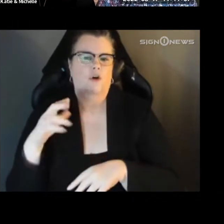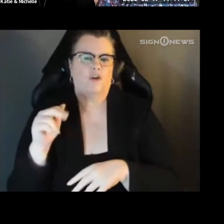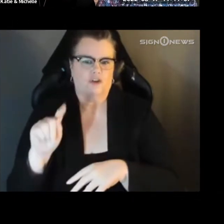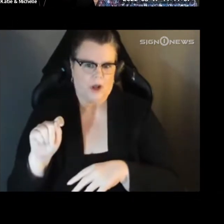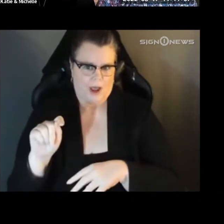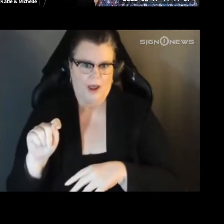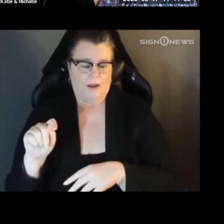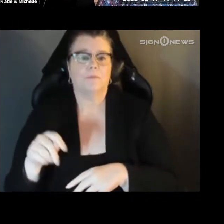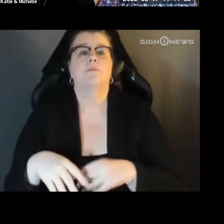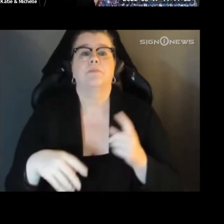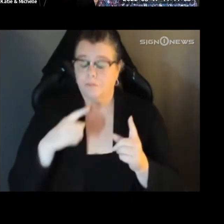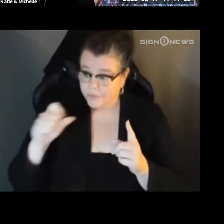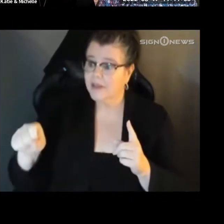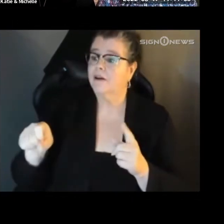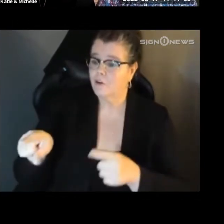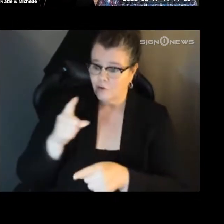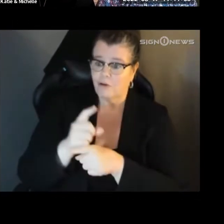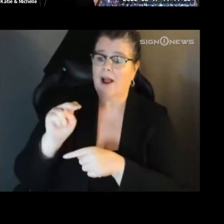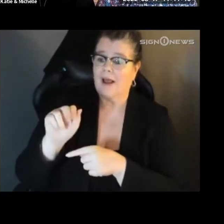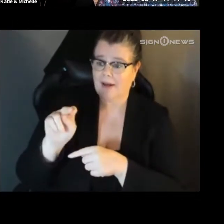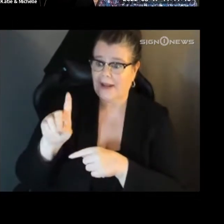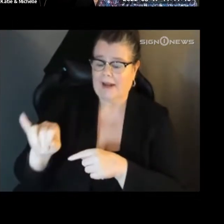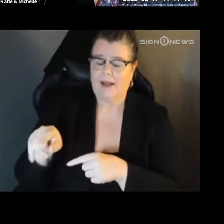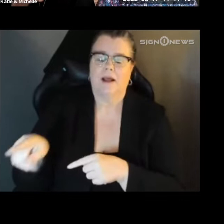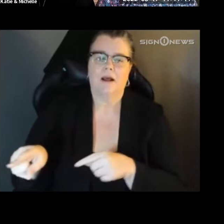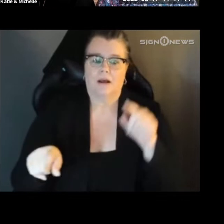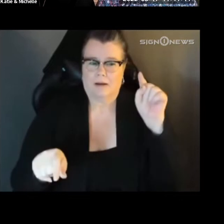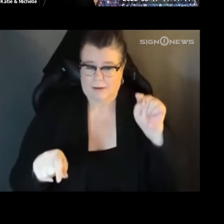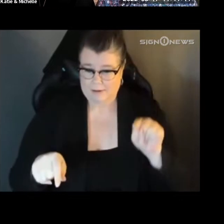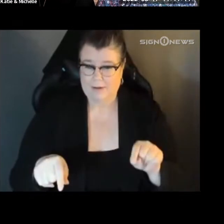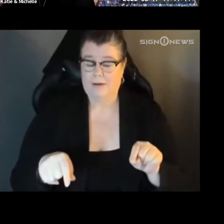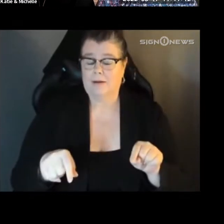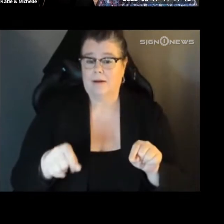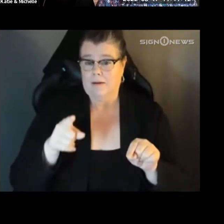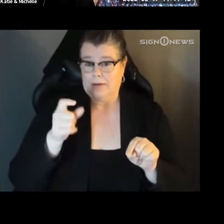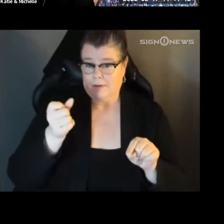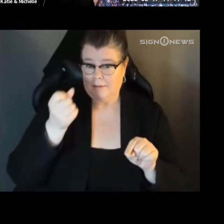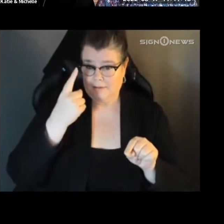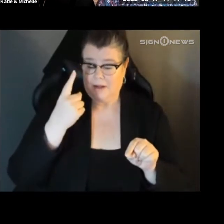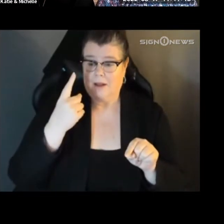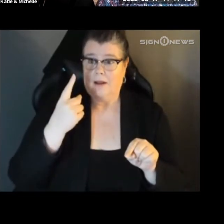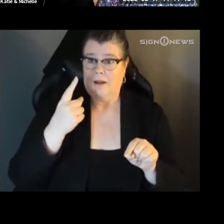of these Statewide races so everybody in Georgia will have at least these 11 races